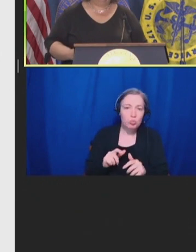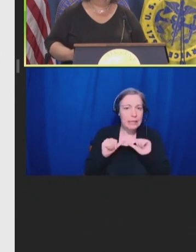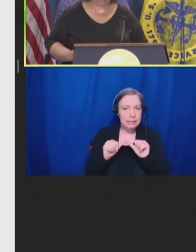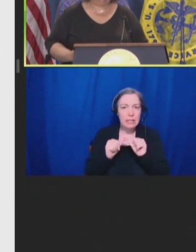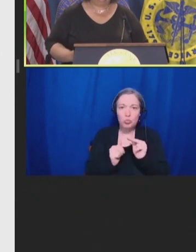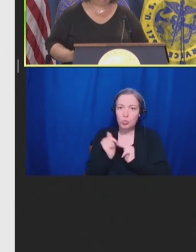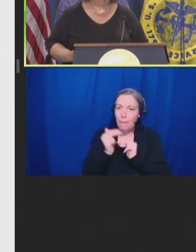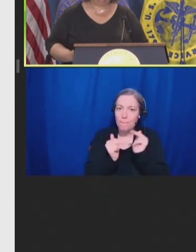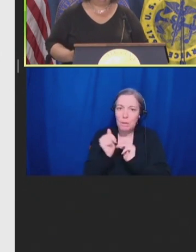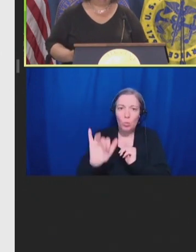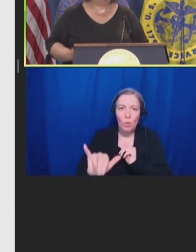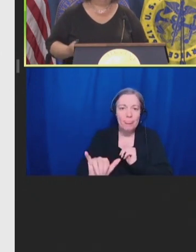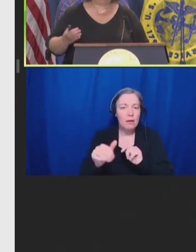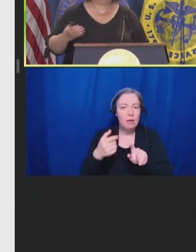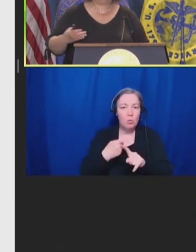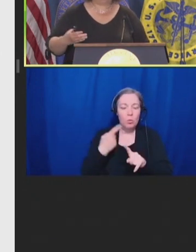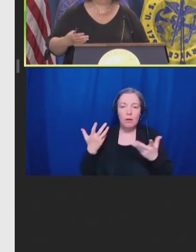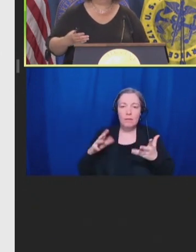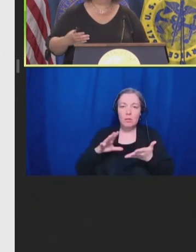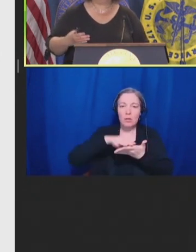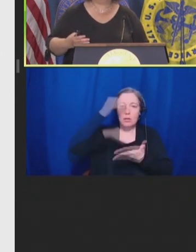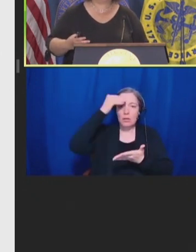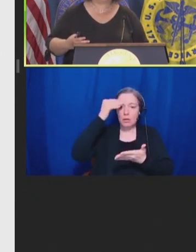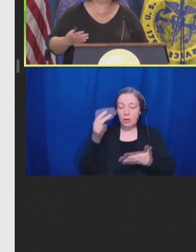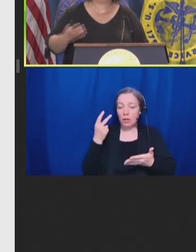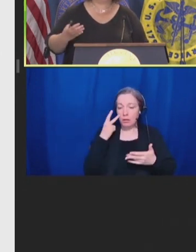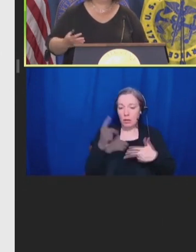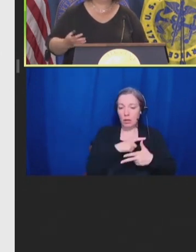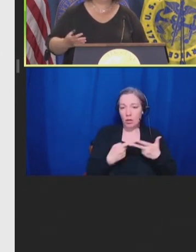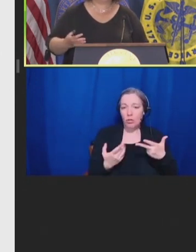you can see that there's really three things here that we're looking at, building on those